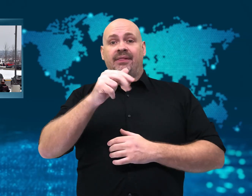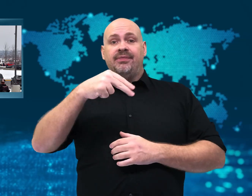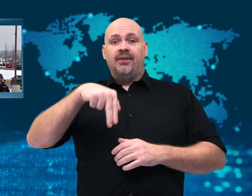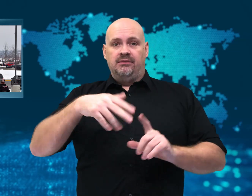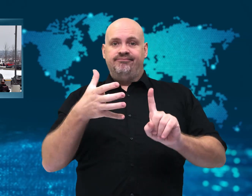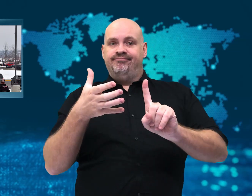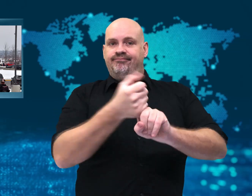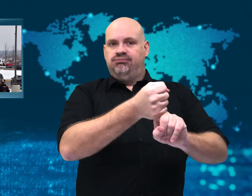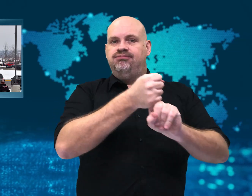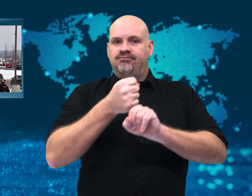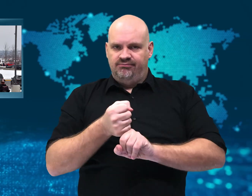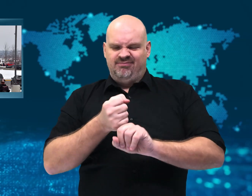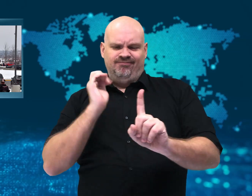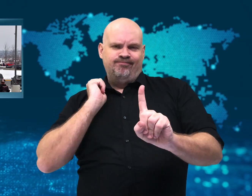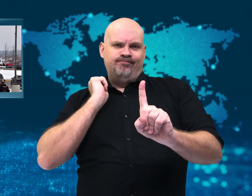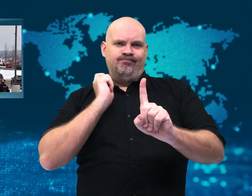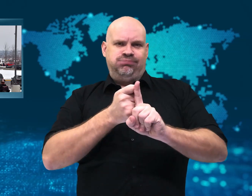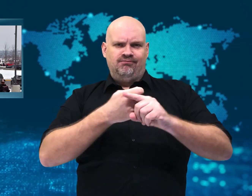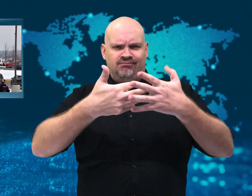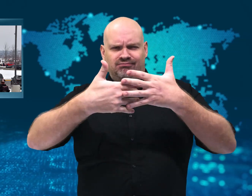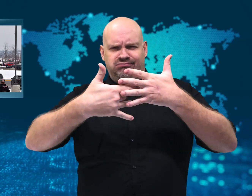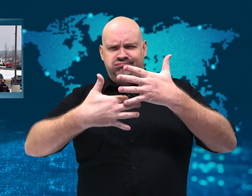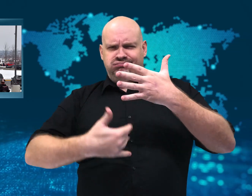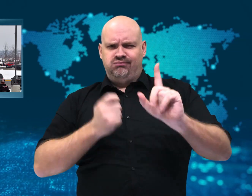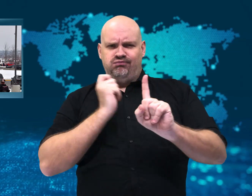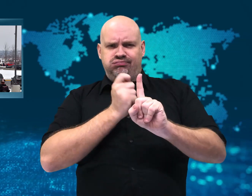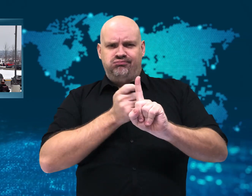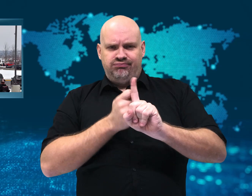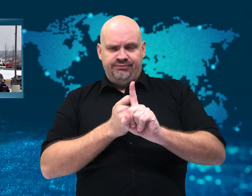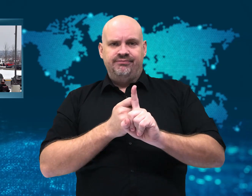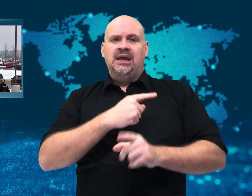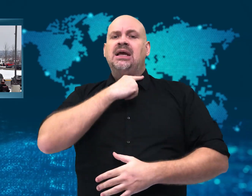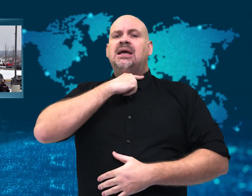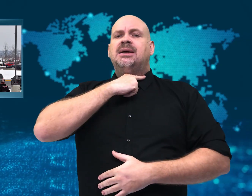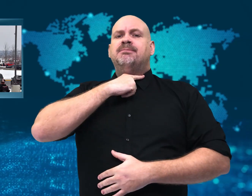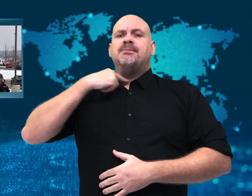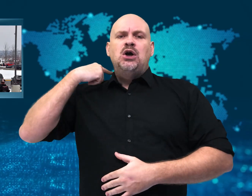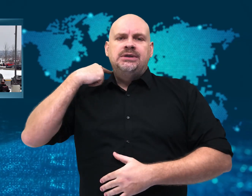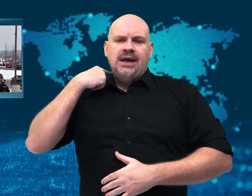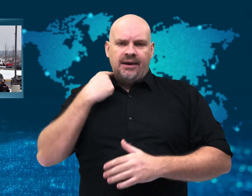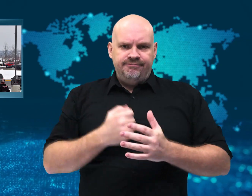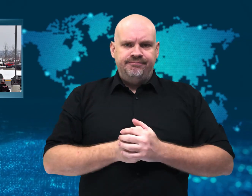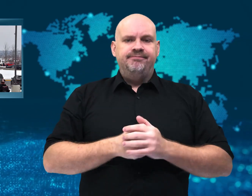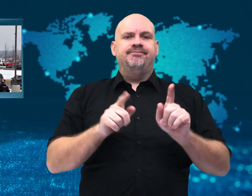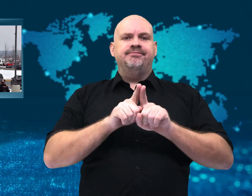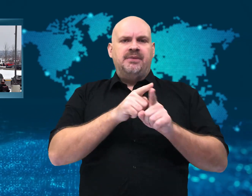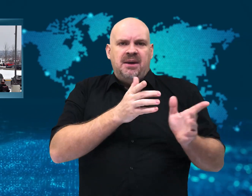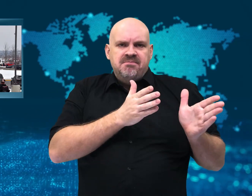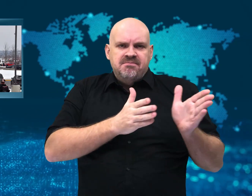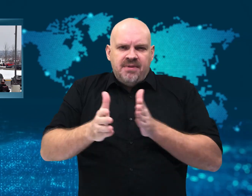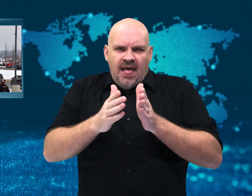Ethan has been charged as an adult with multiple counts of